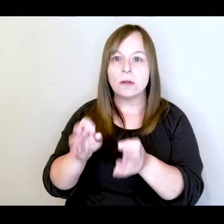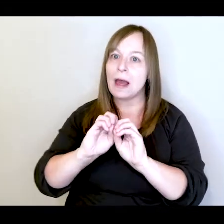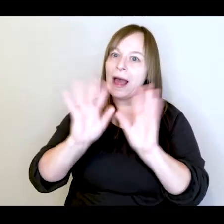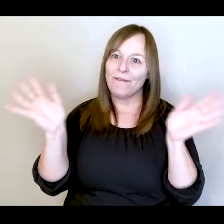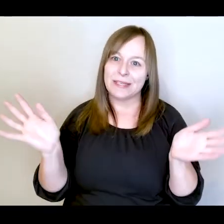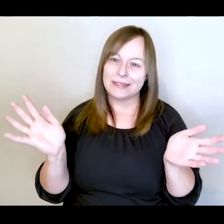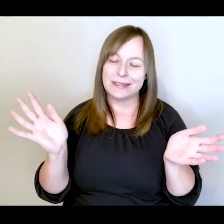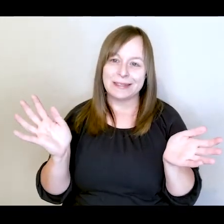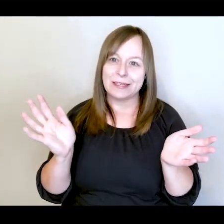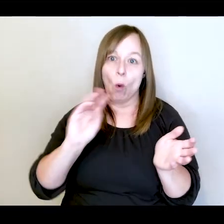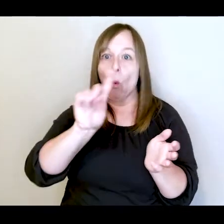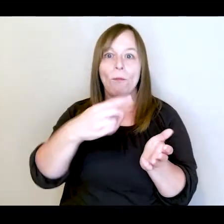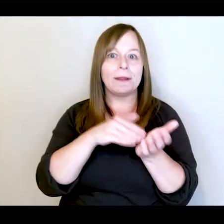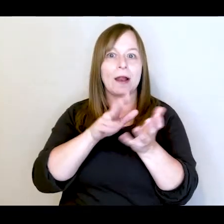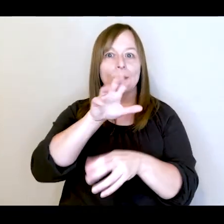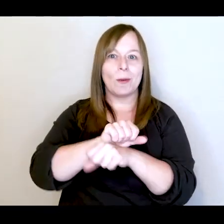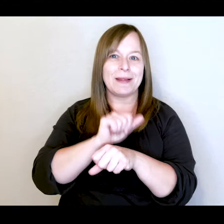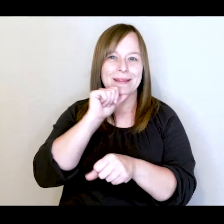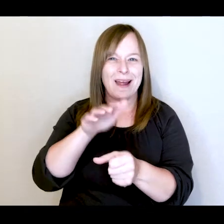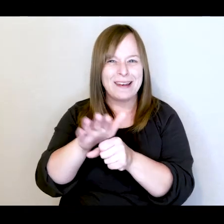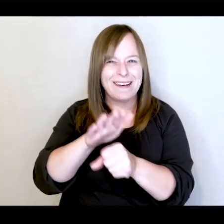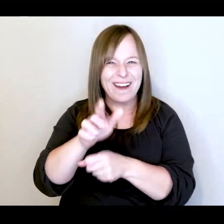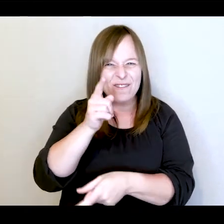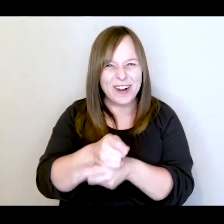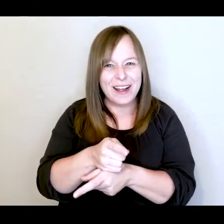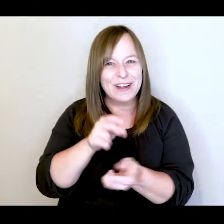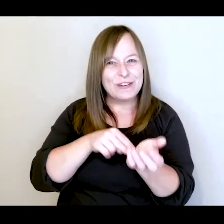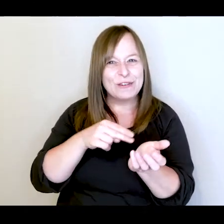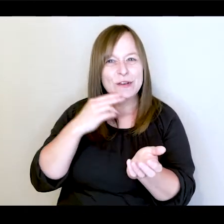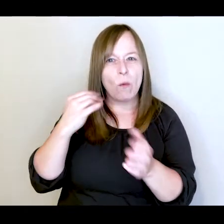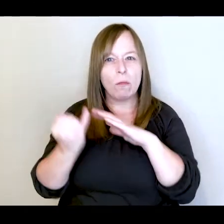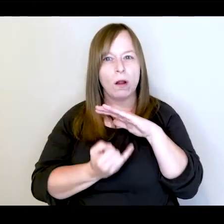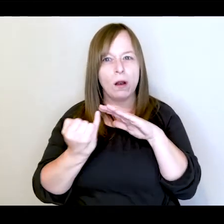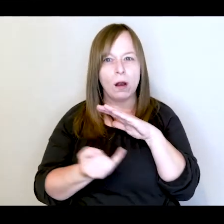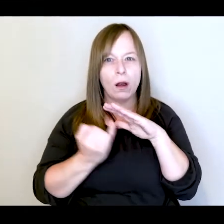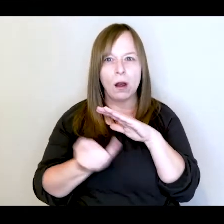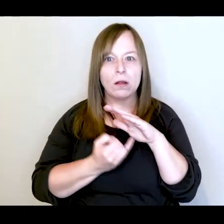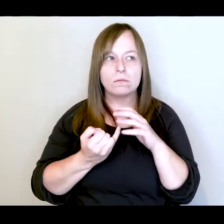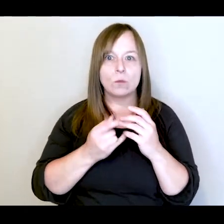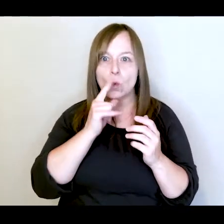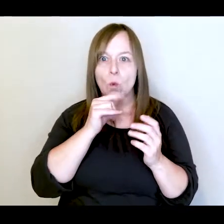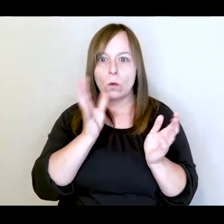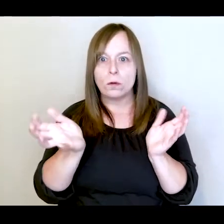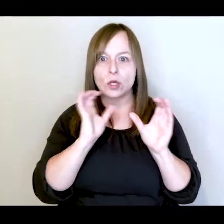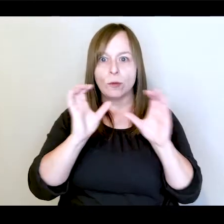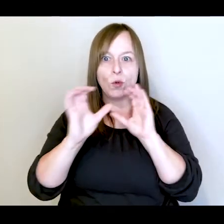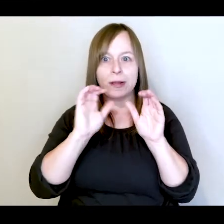Now obviously that's not enough, right? Because you would be isolated